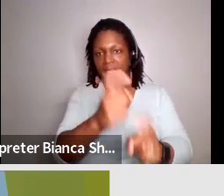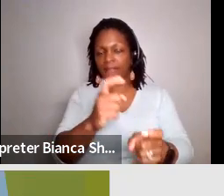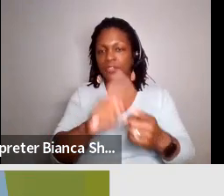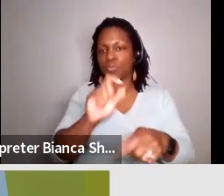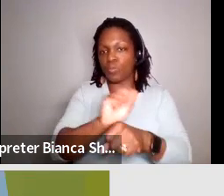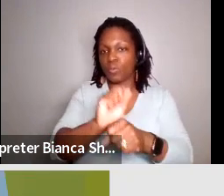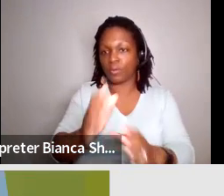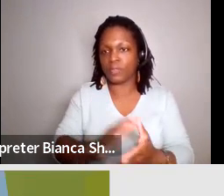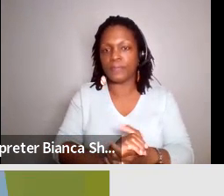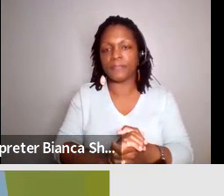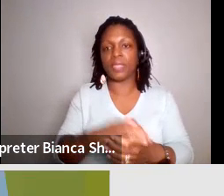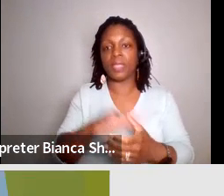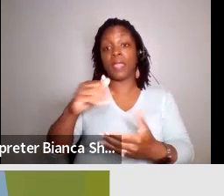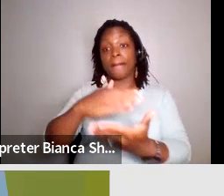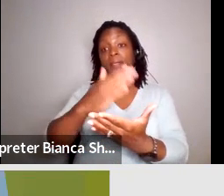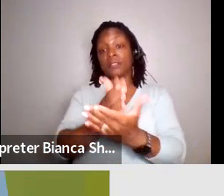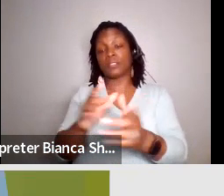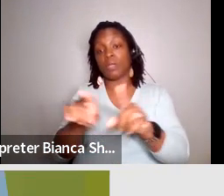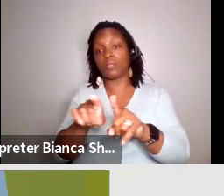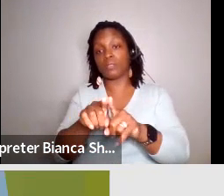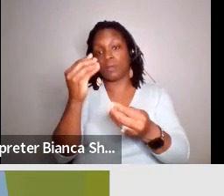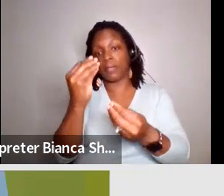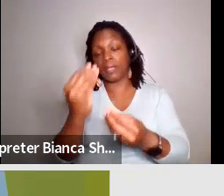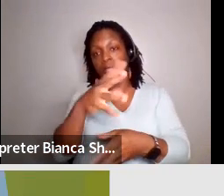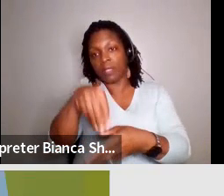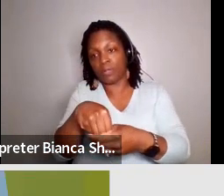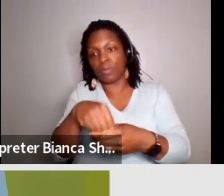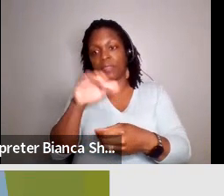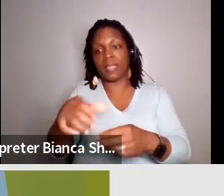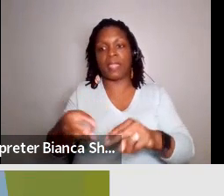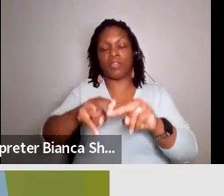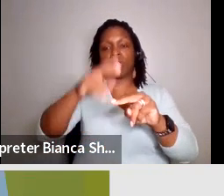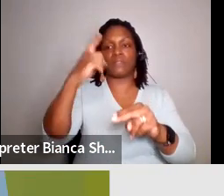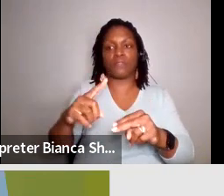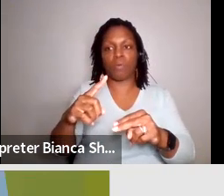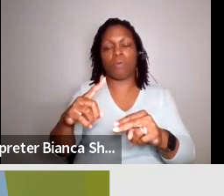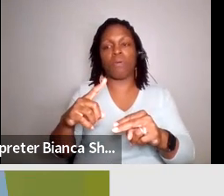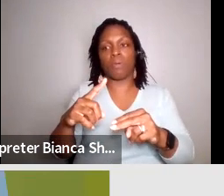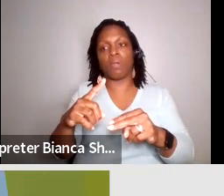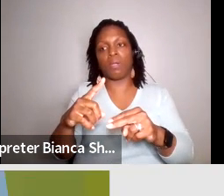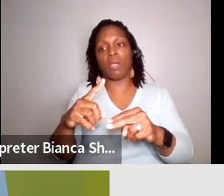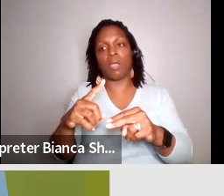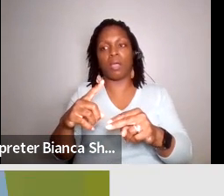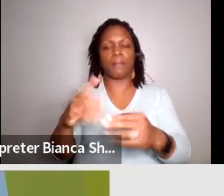The budget also included an increase for our intermediate care facilities.